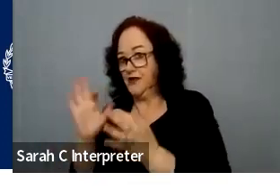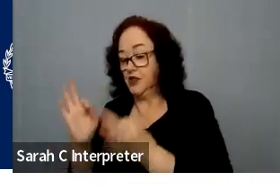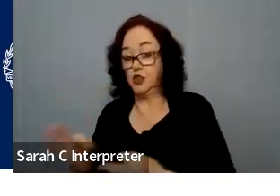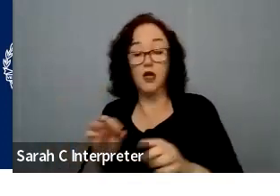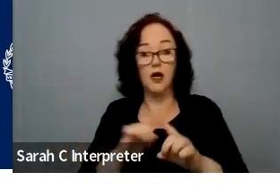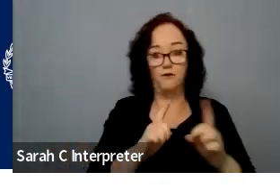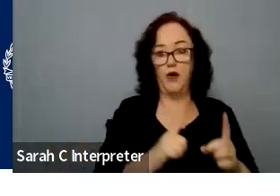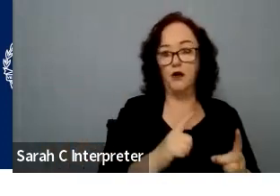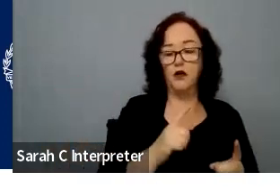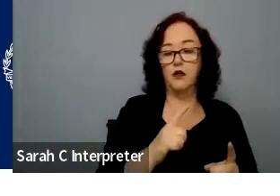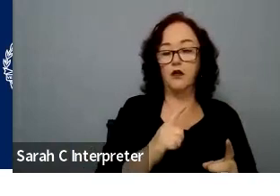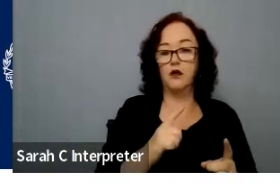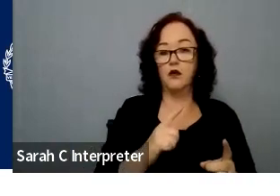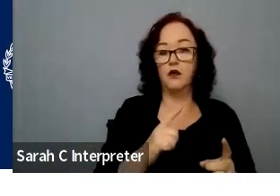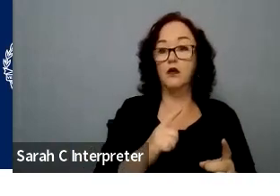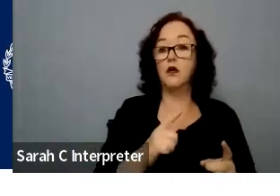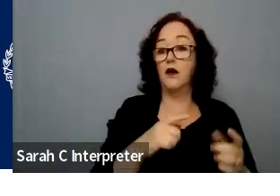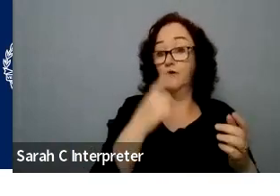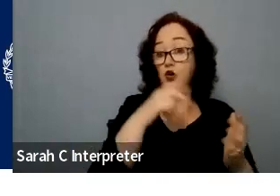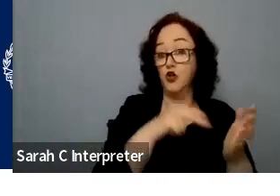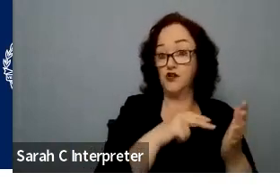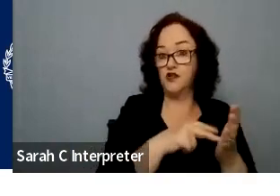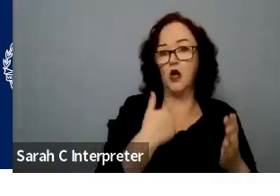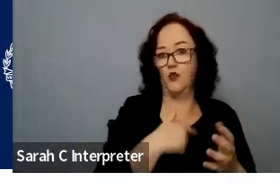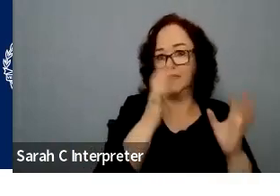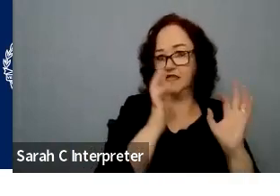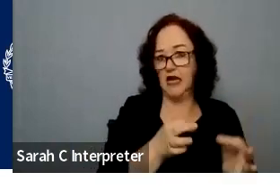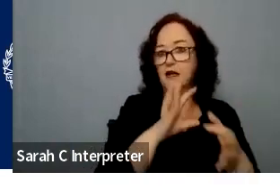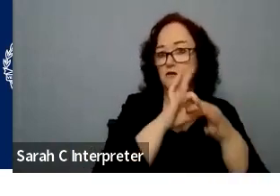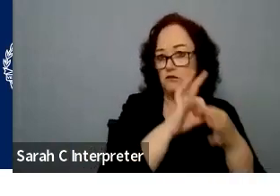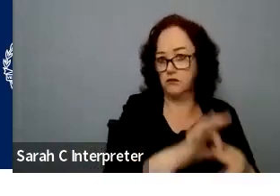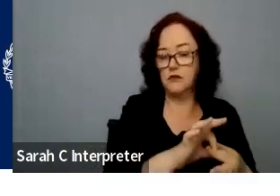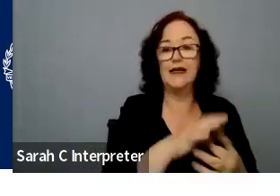I'm sorry part of the clinical because when we approached some faculty in terms of doing this